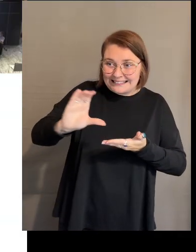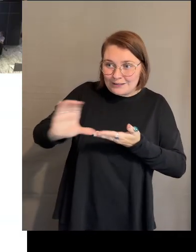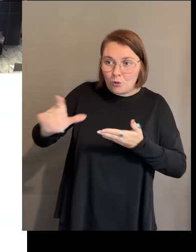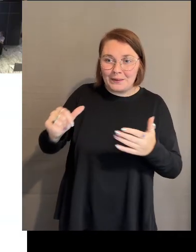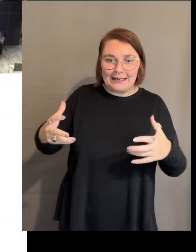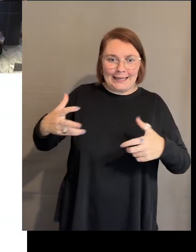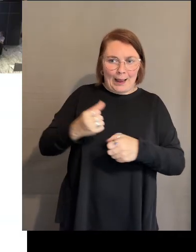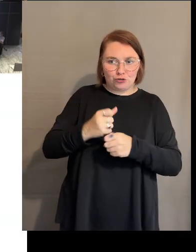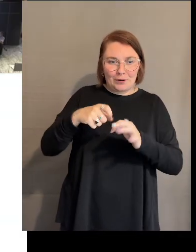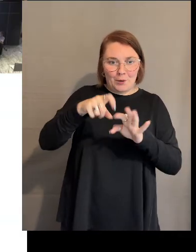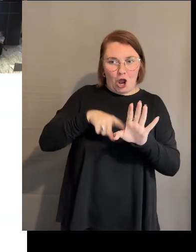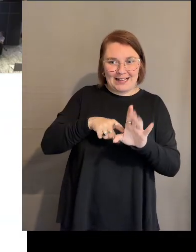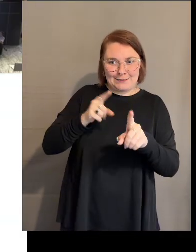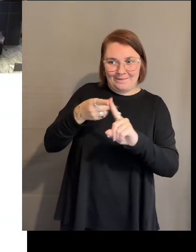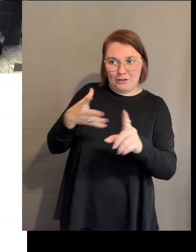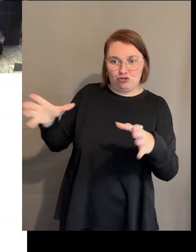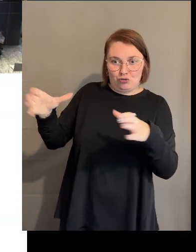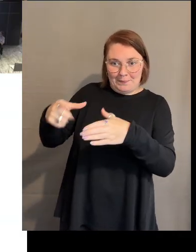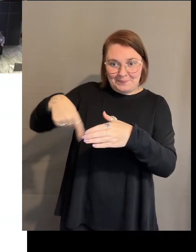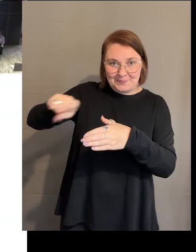That sounds like you. Does…